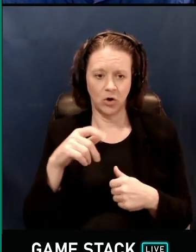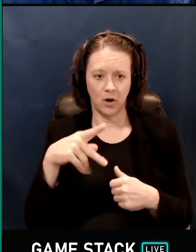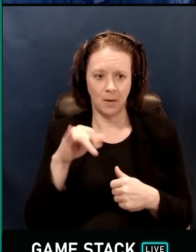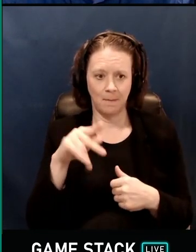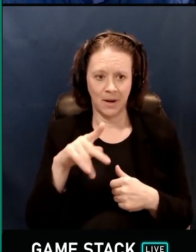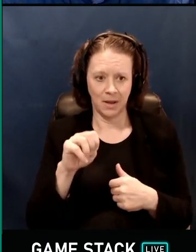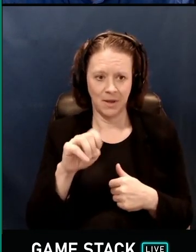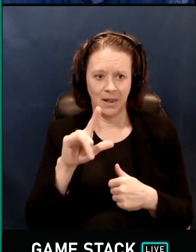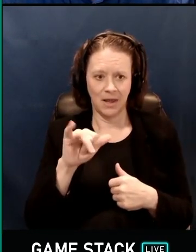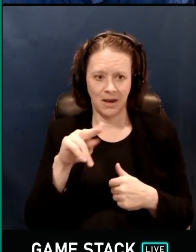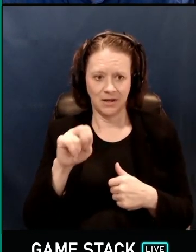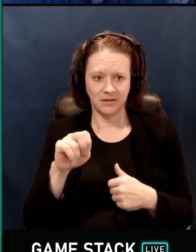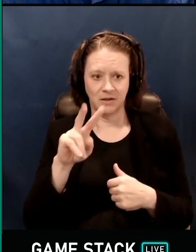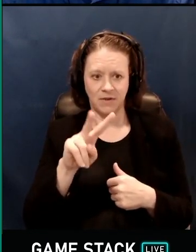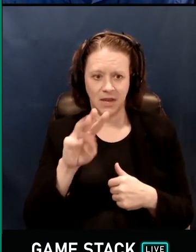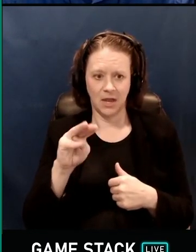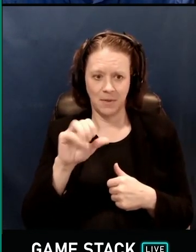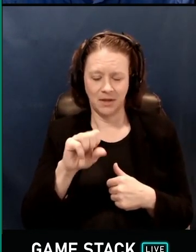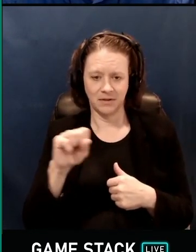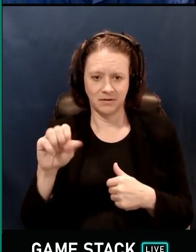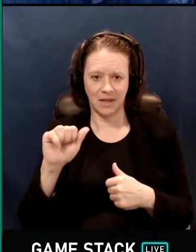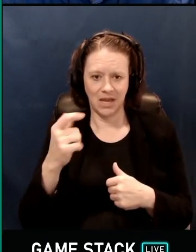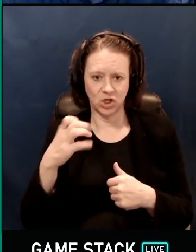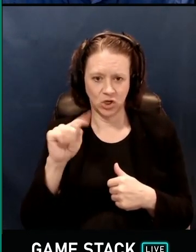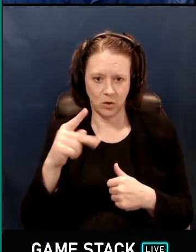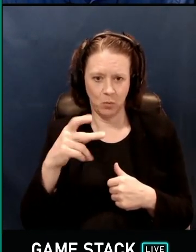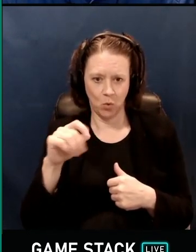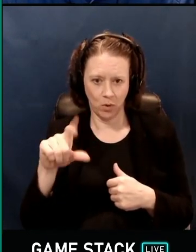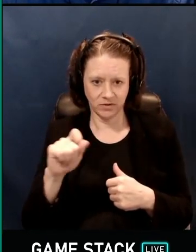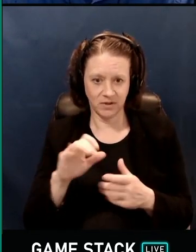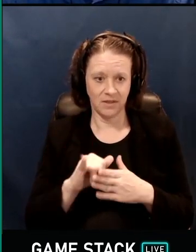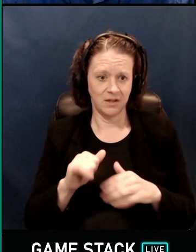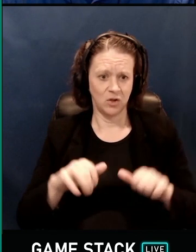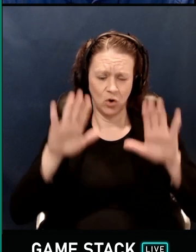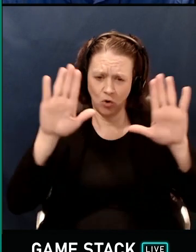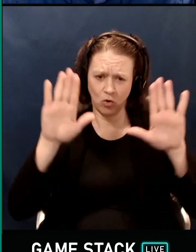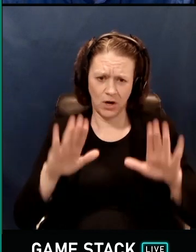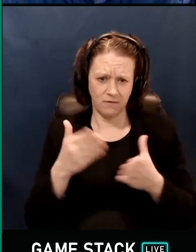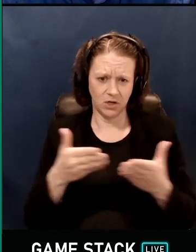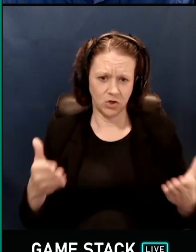It's a great feature. Another game changer for us.